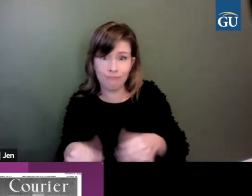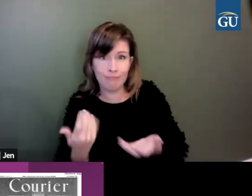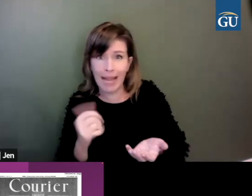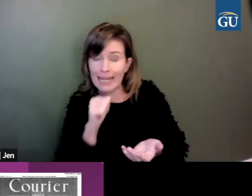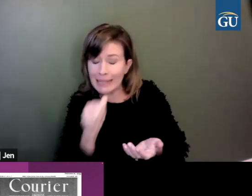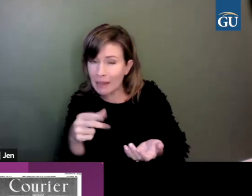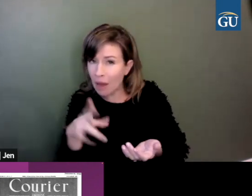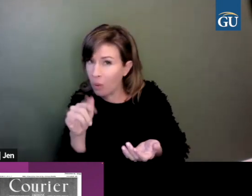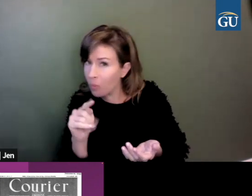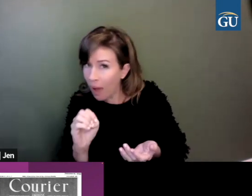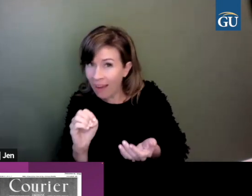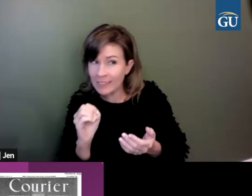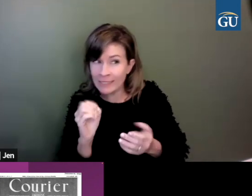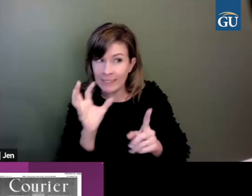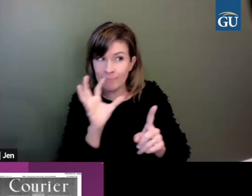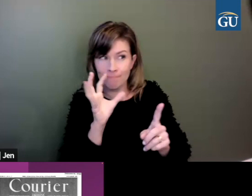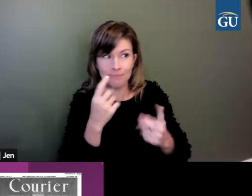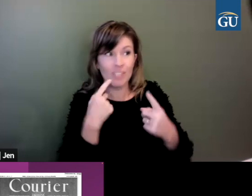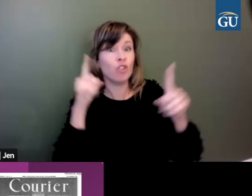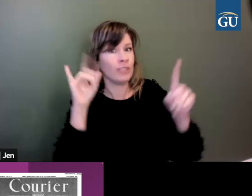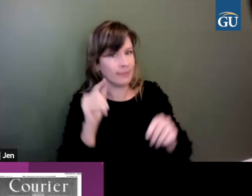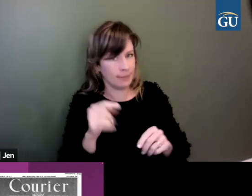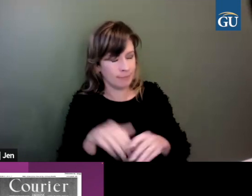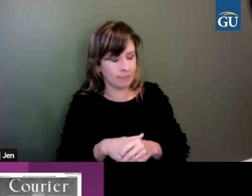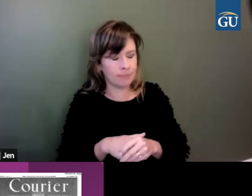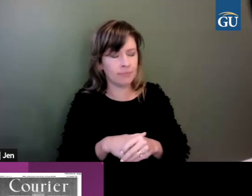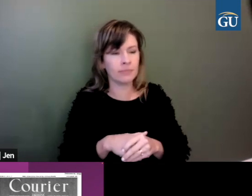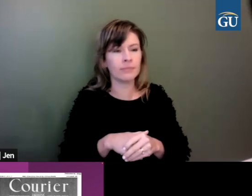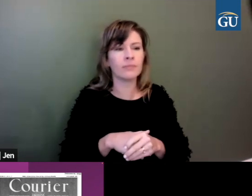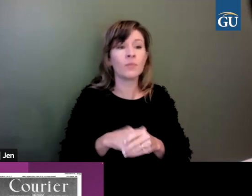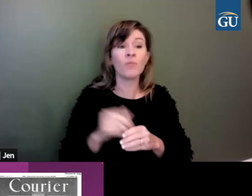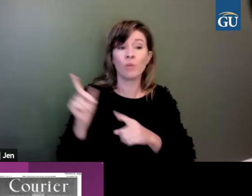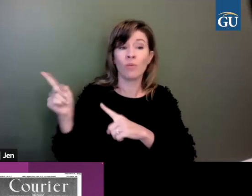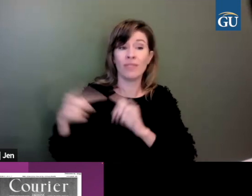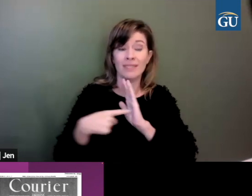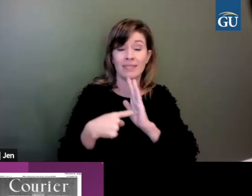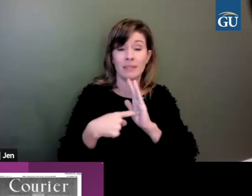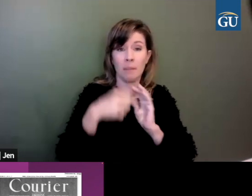achieve that I guess I should say. So the example I'm using